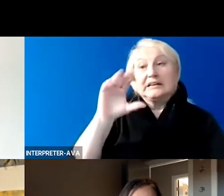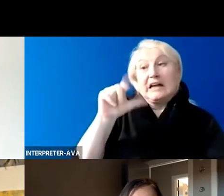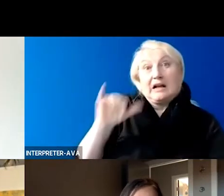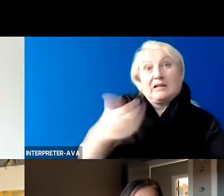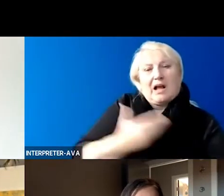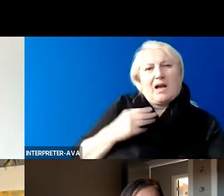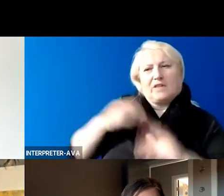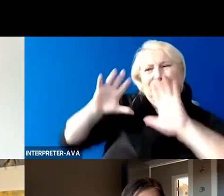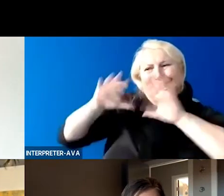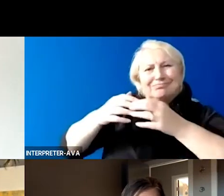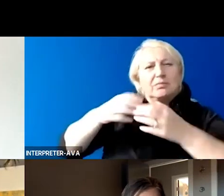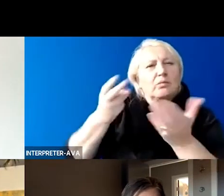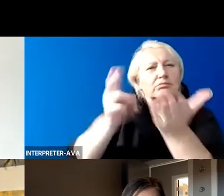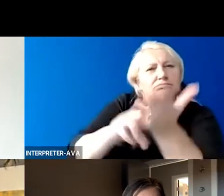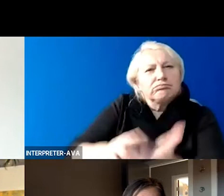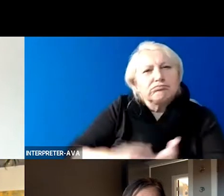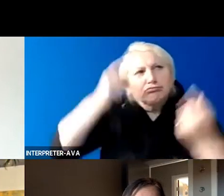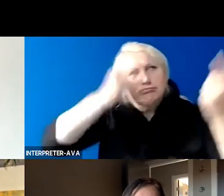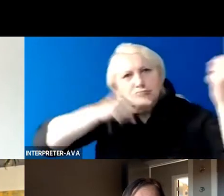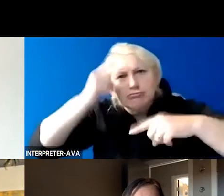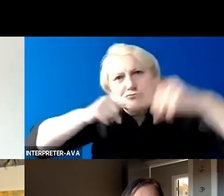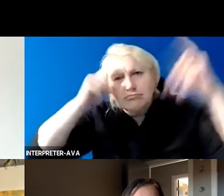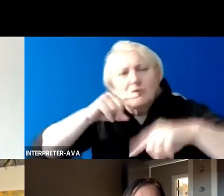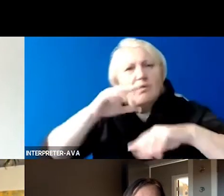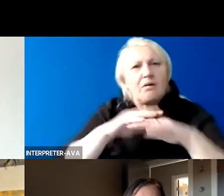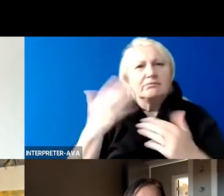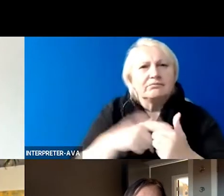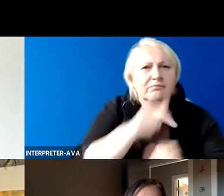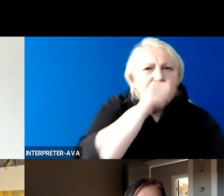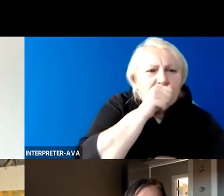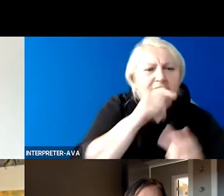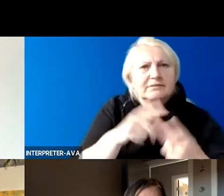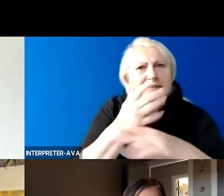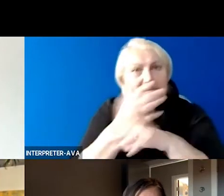and bravery in the spaces that we occupy together. Those agreements can be found in the instructions